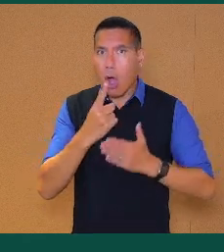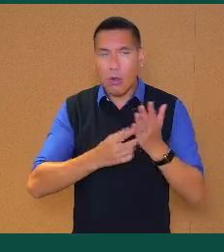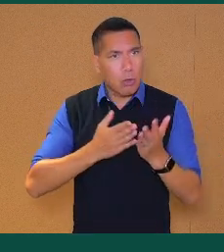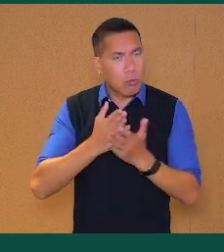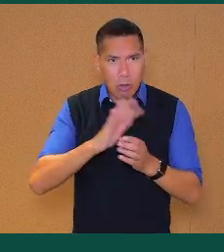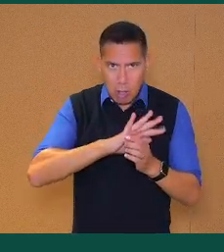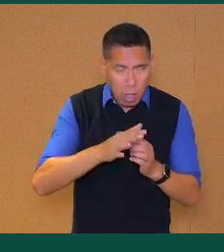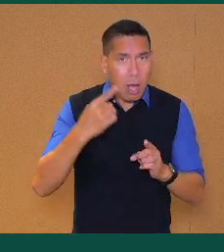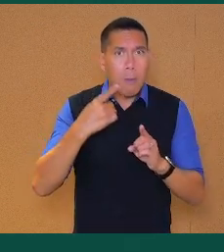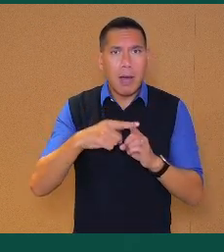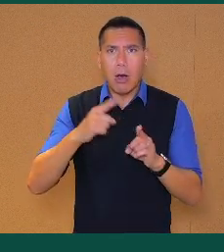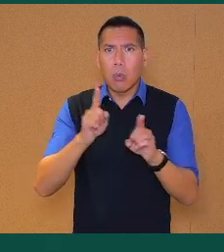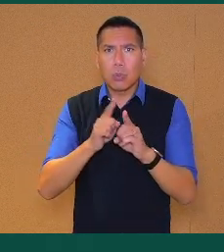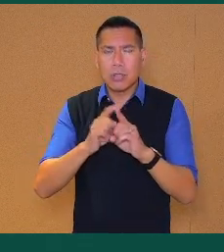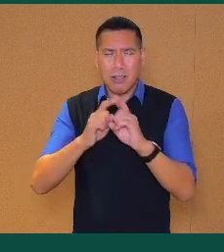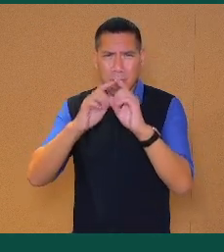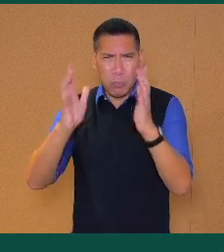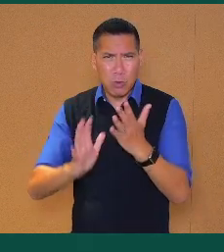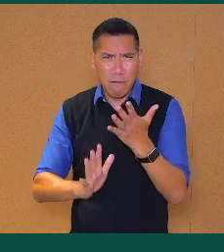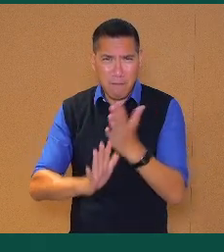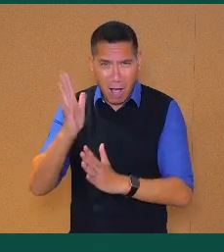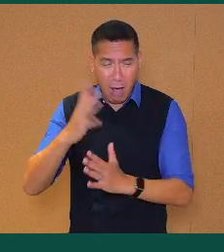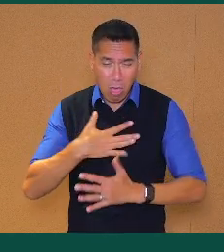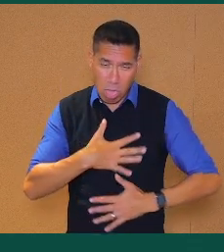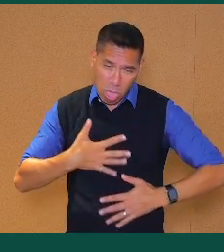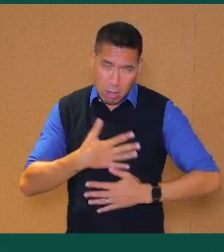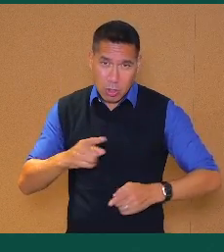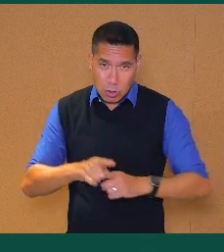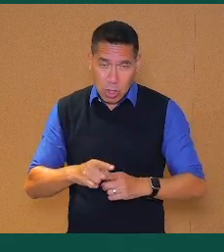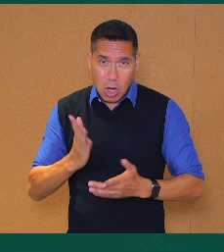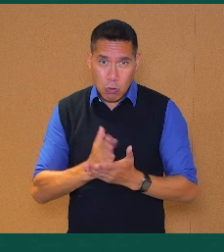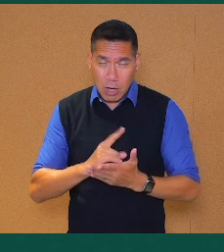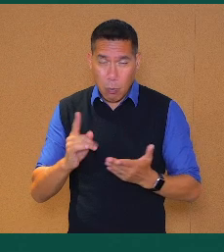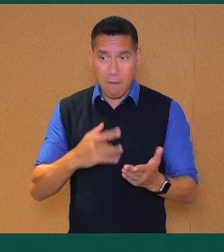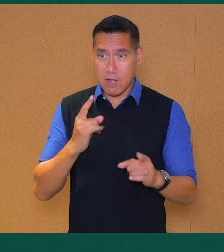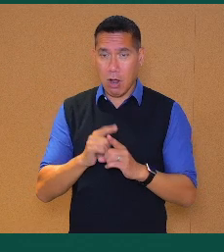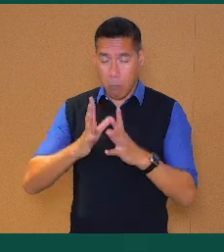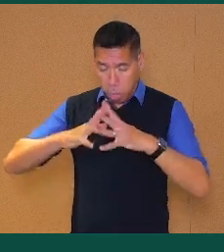pandemic but the bushfires too, people have risen from the